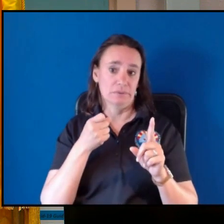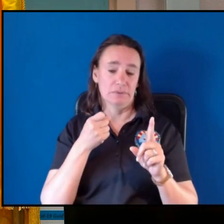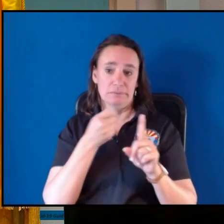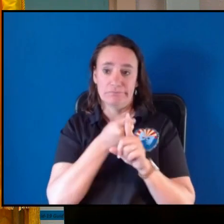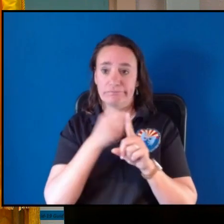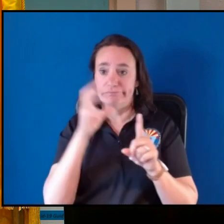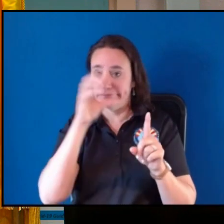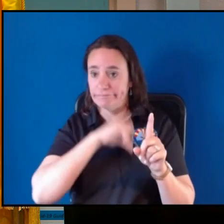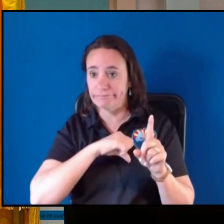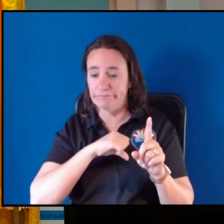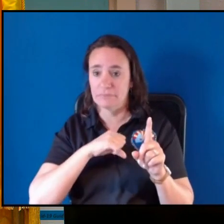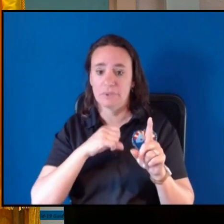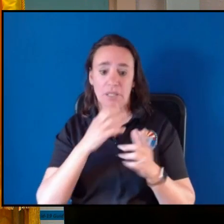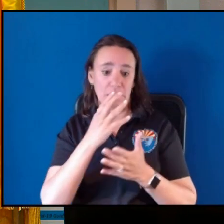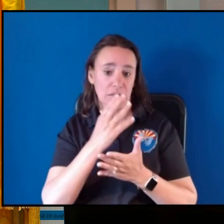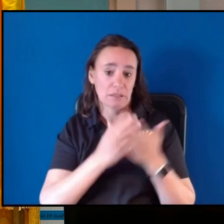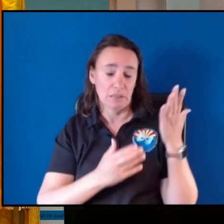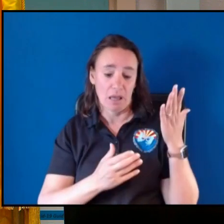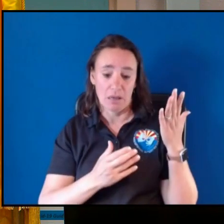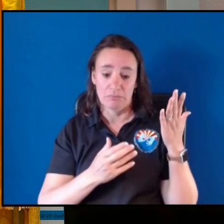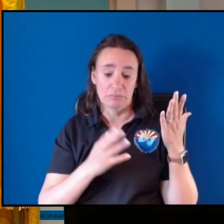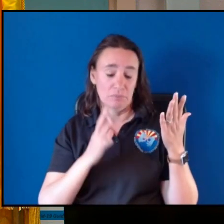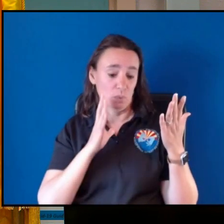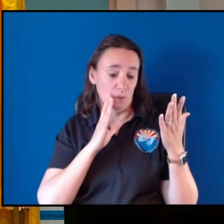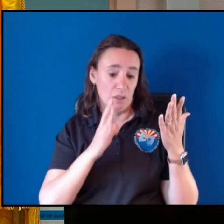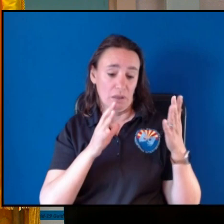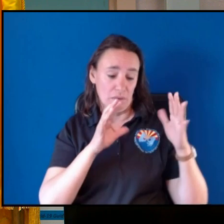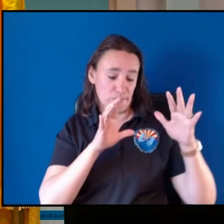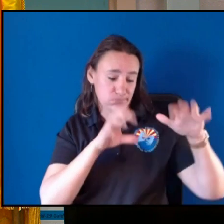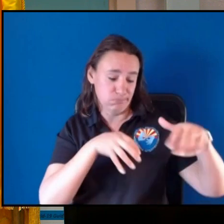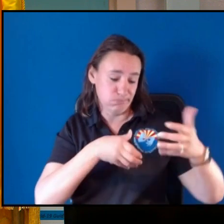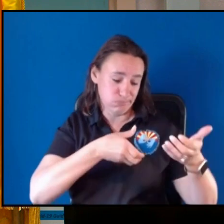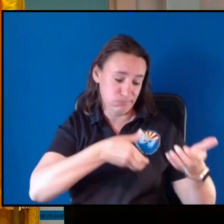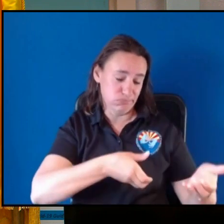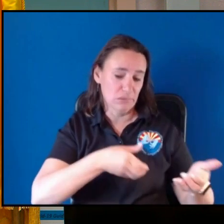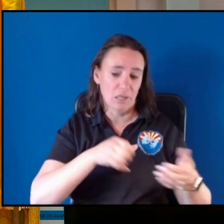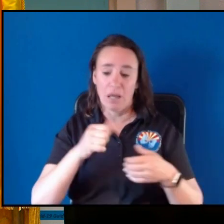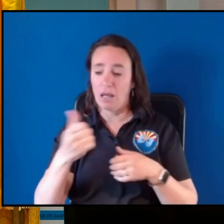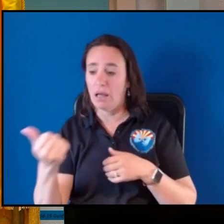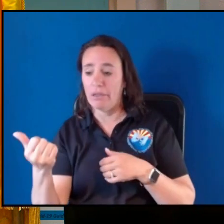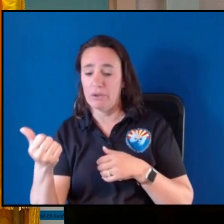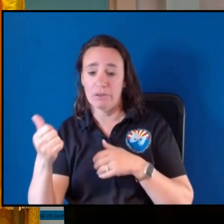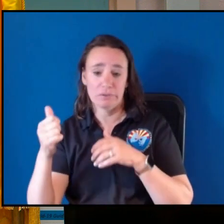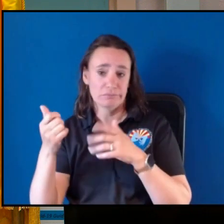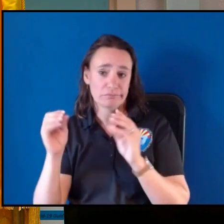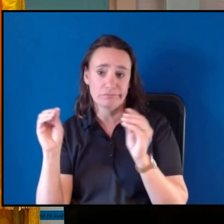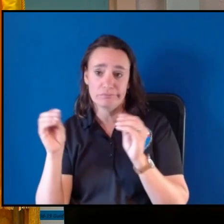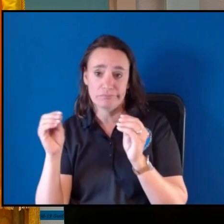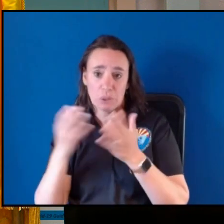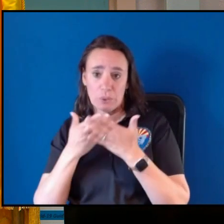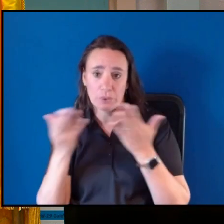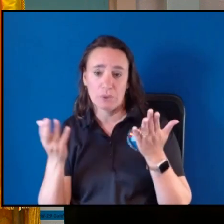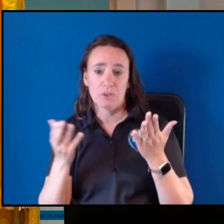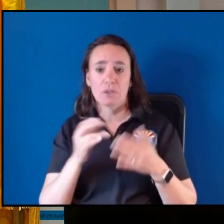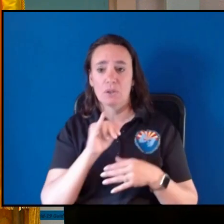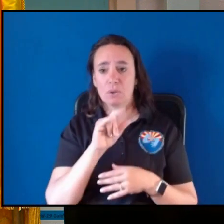get a dark drop other places we get an inch. There's an issue with getting an inch over a burn scar. It means flash